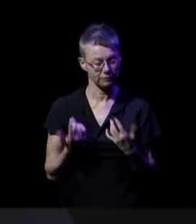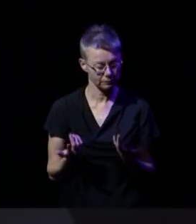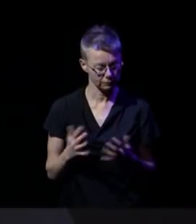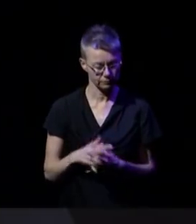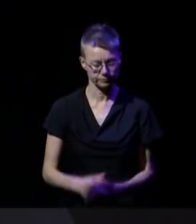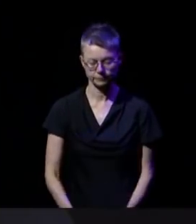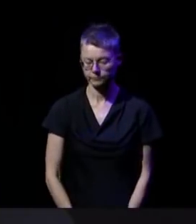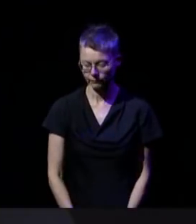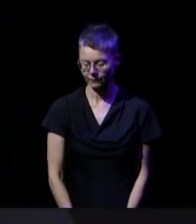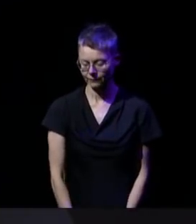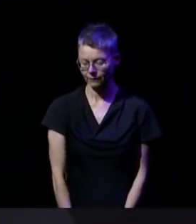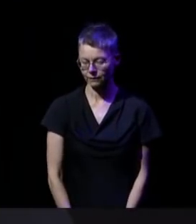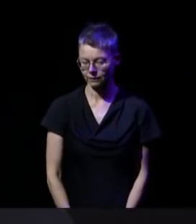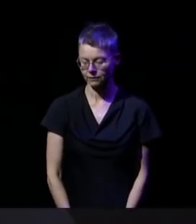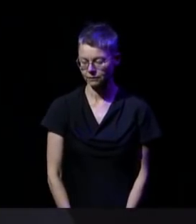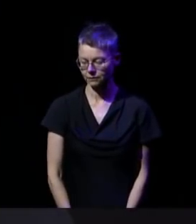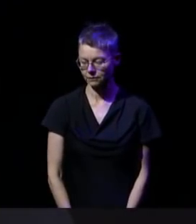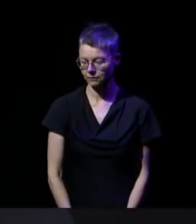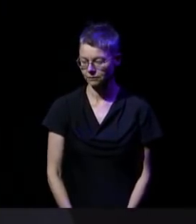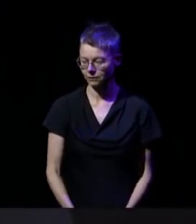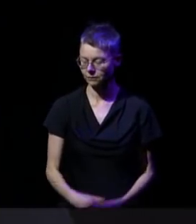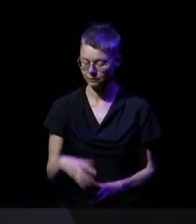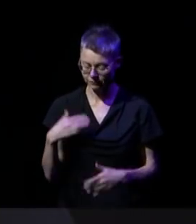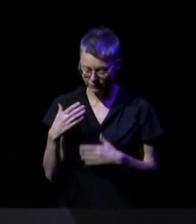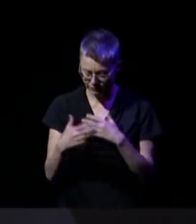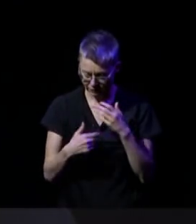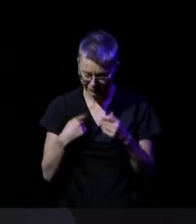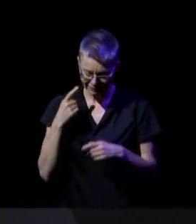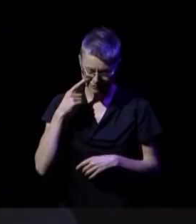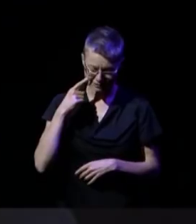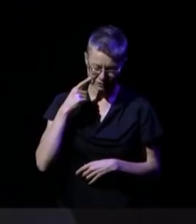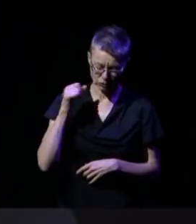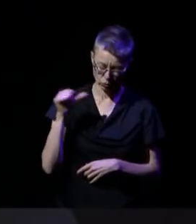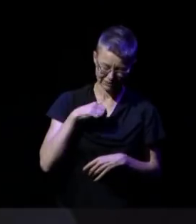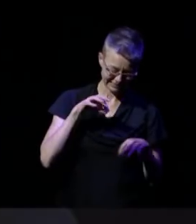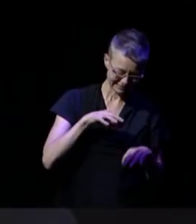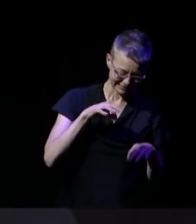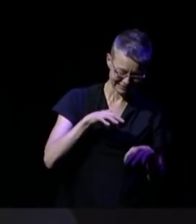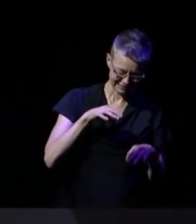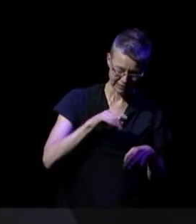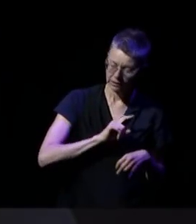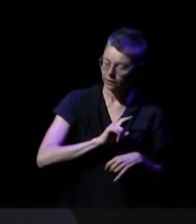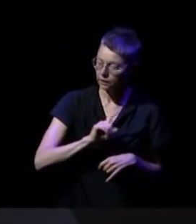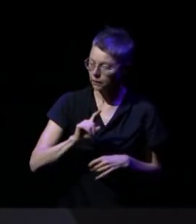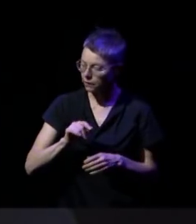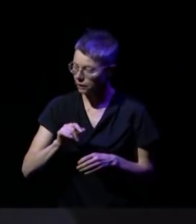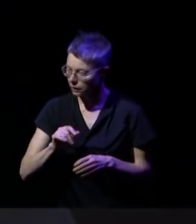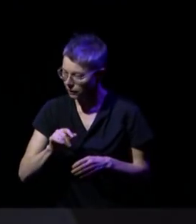So when I finally, you know, at certain points have gone back to thinking, you know, should I dye it? And I'll walk into the, and I just can't do it